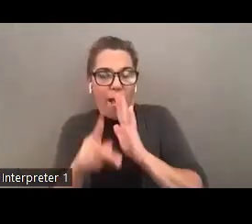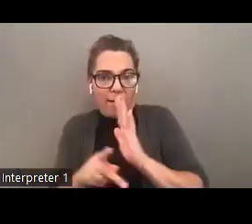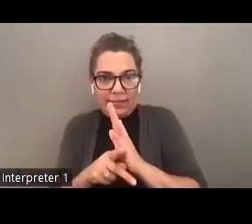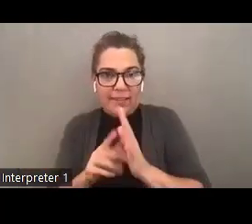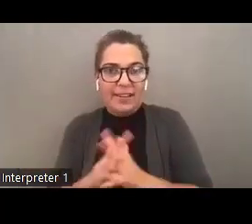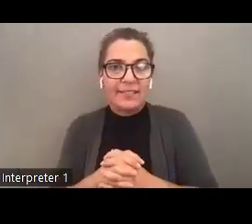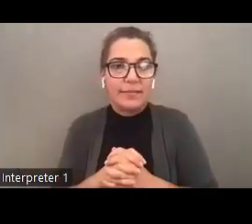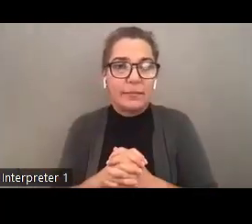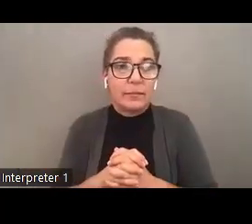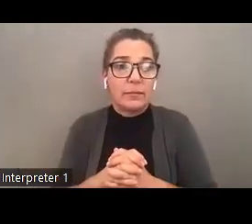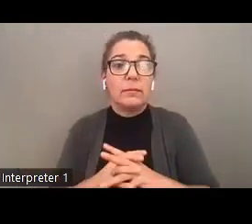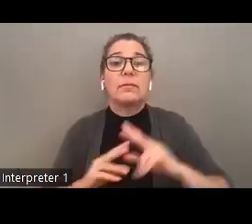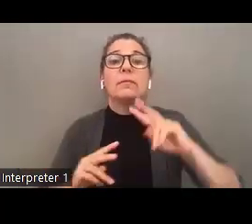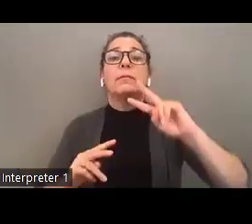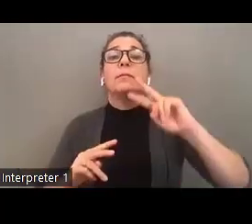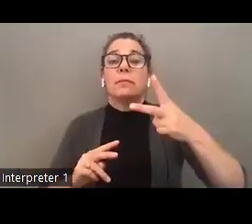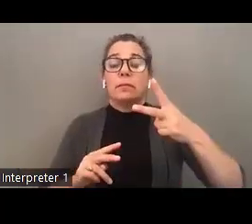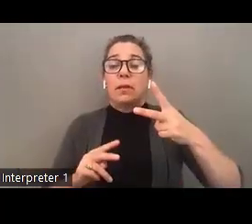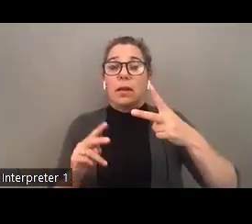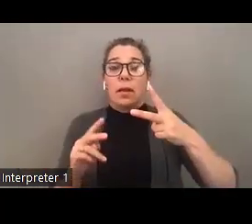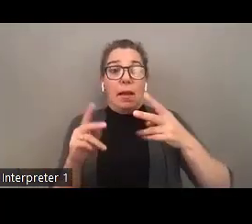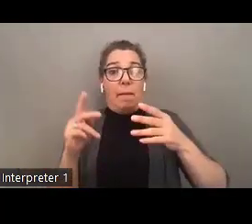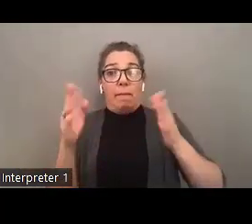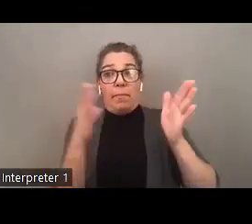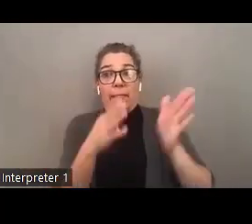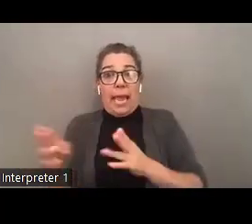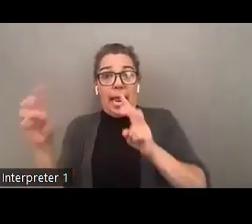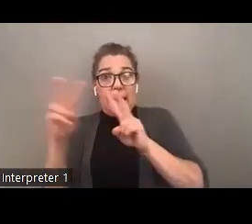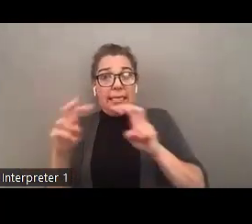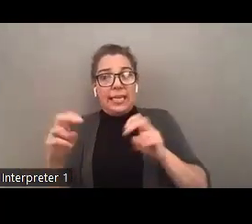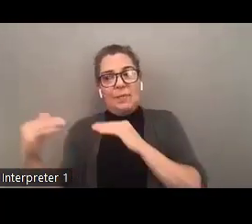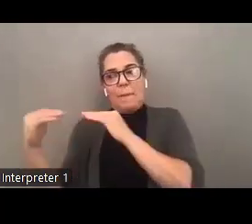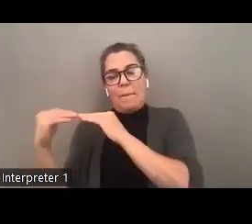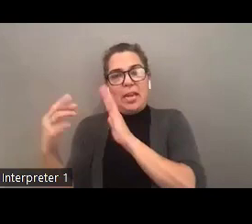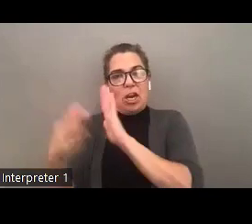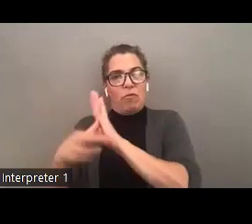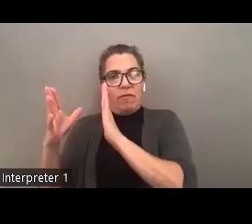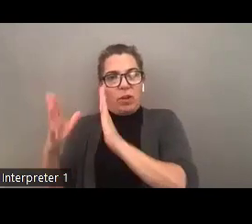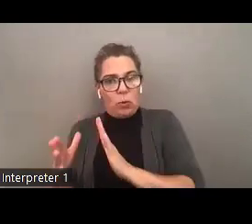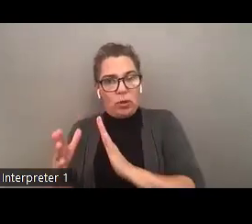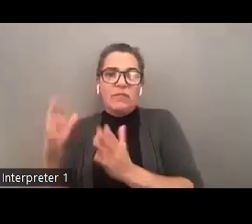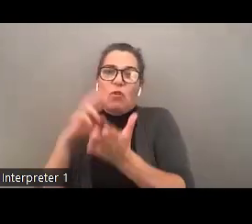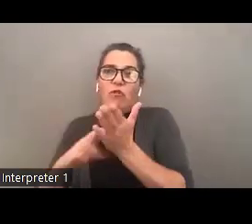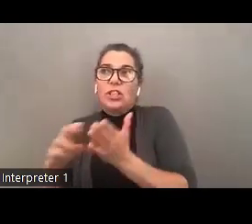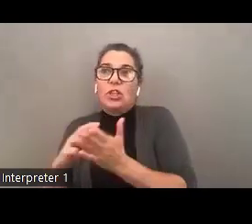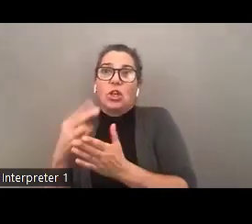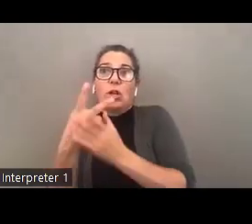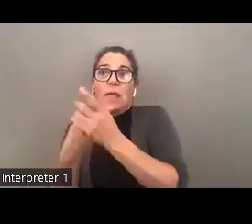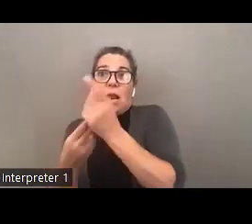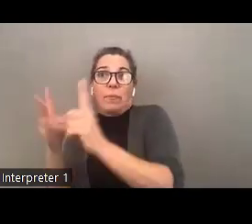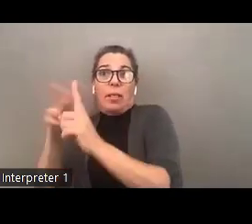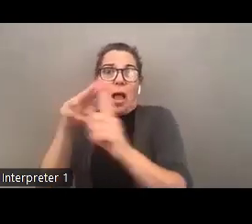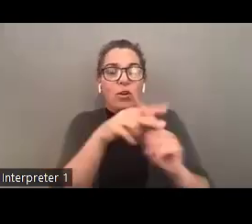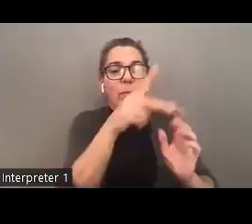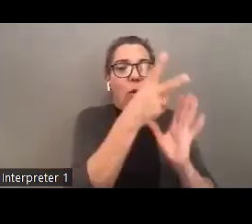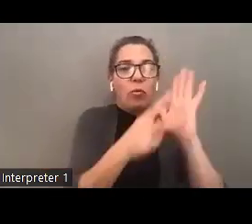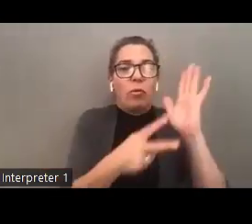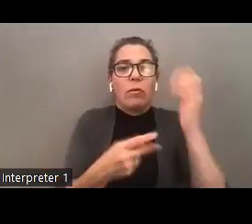Second, the process for plan assessment by peer reviewers for research subject to both policies will also change to support harmonization.